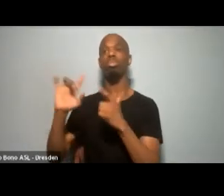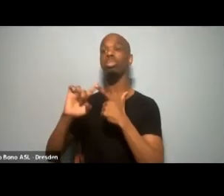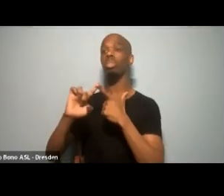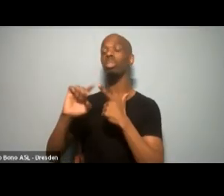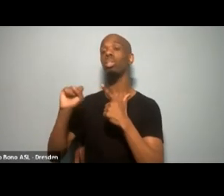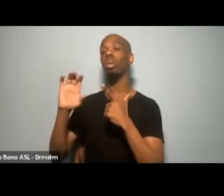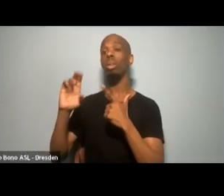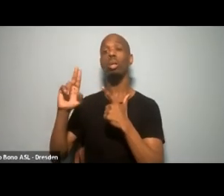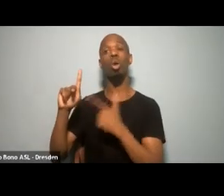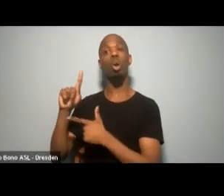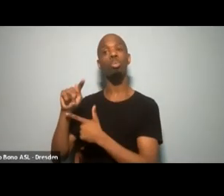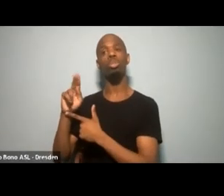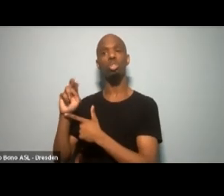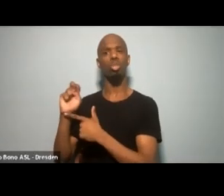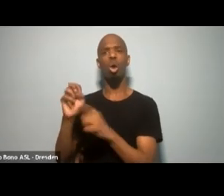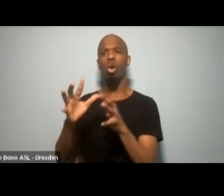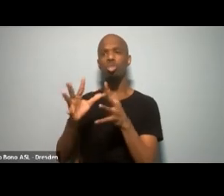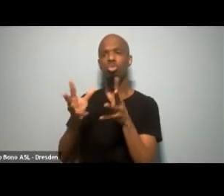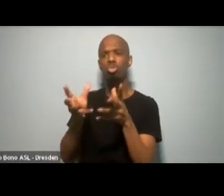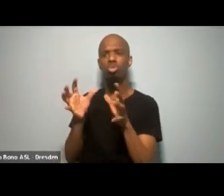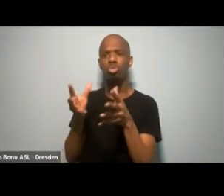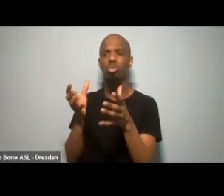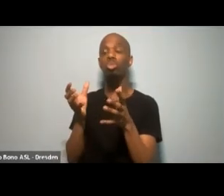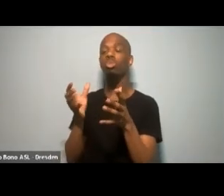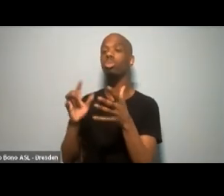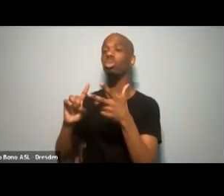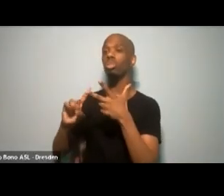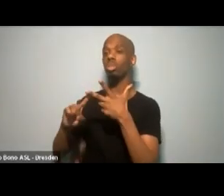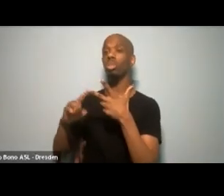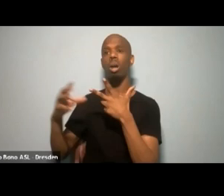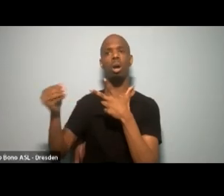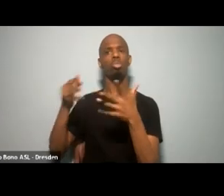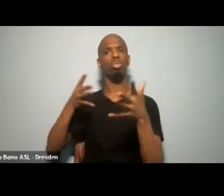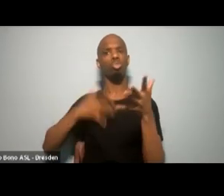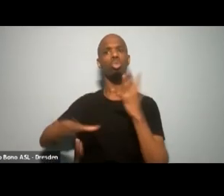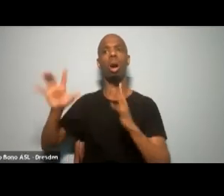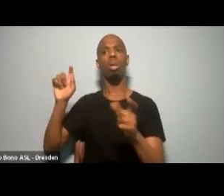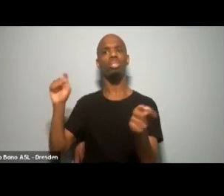The National Theatre part-time is a microcosm of the nation.